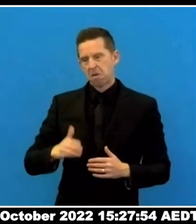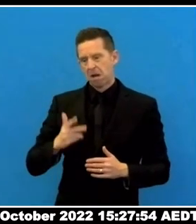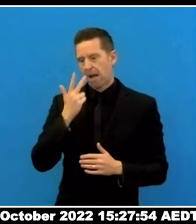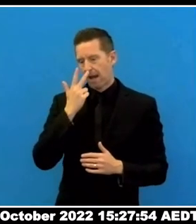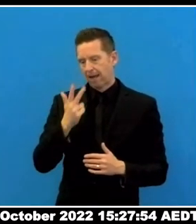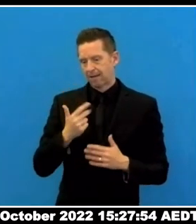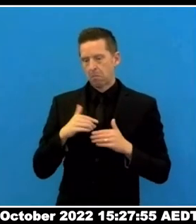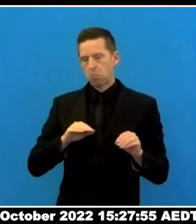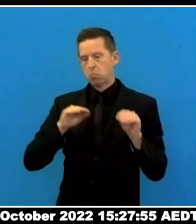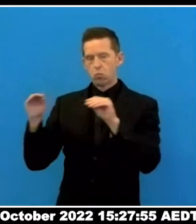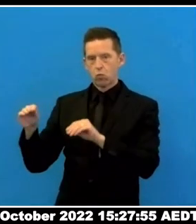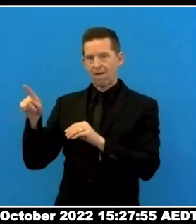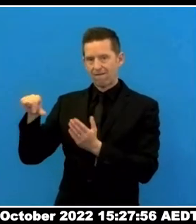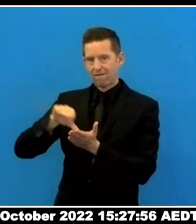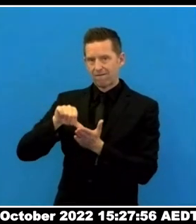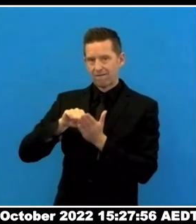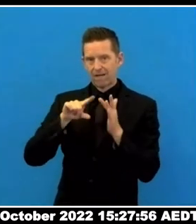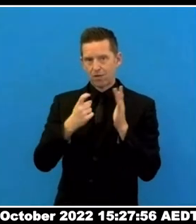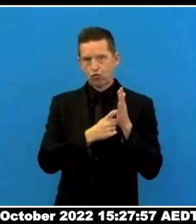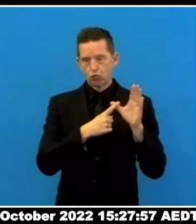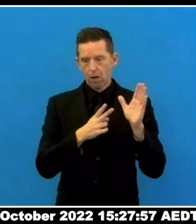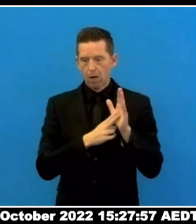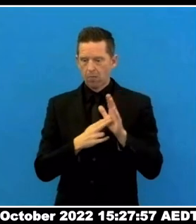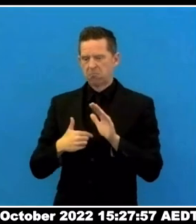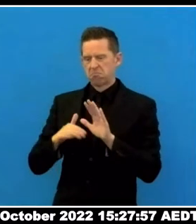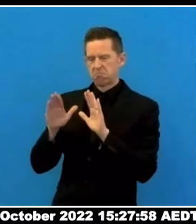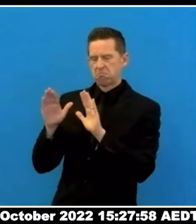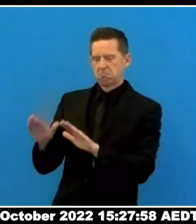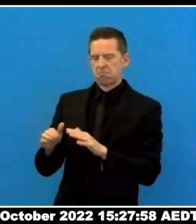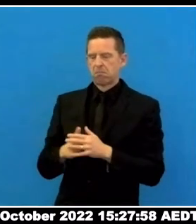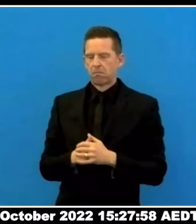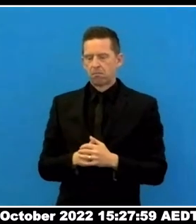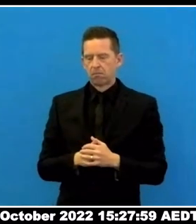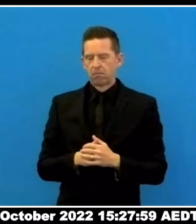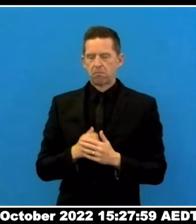we moved to Iran for I stayed there for to Iran four years